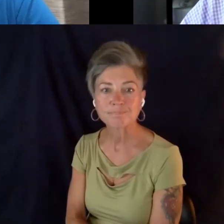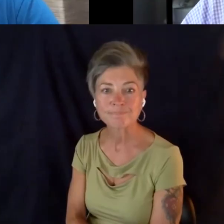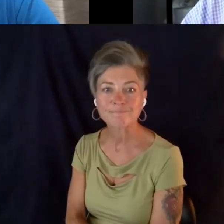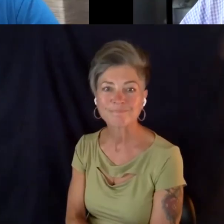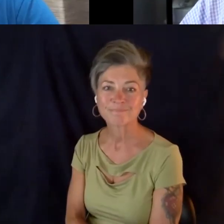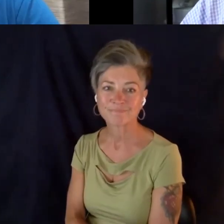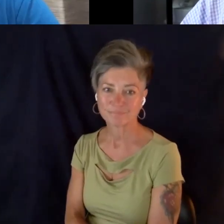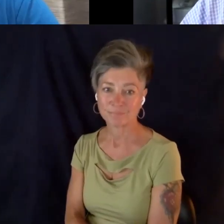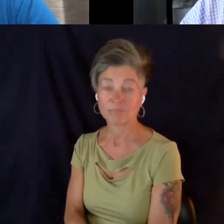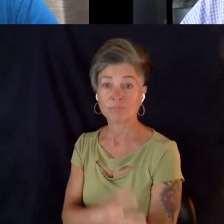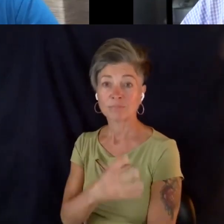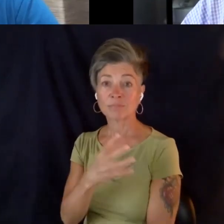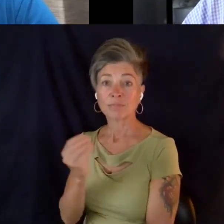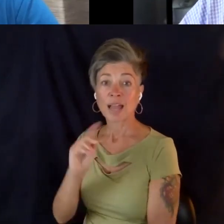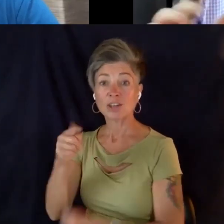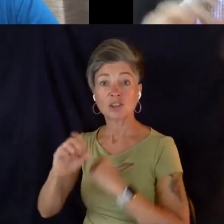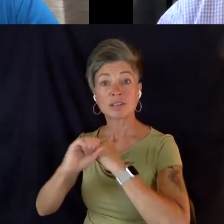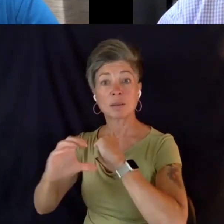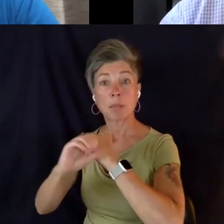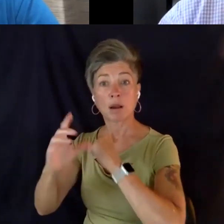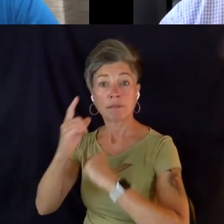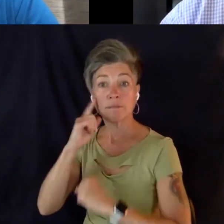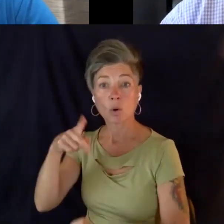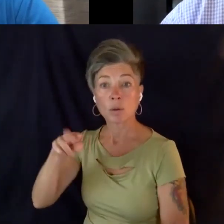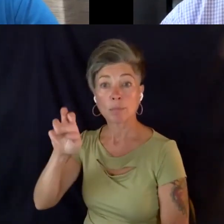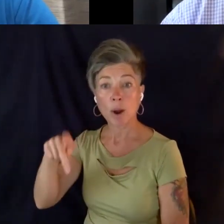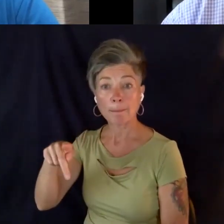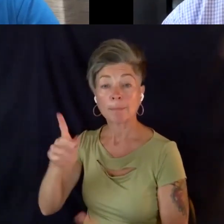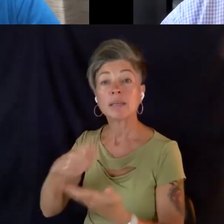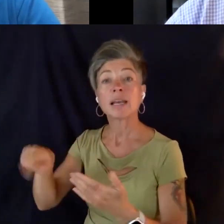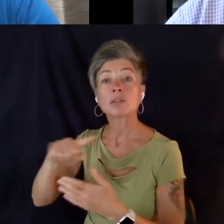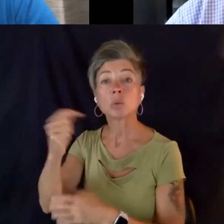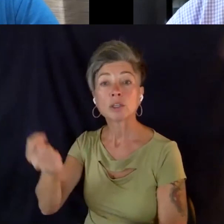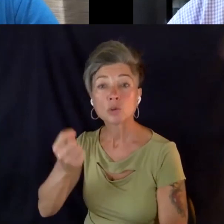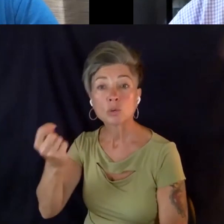And just the plug for PrEP, next week Tuesday, Dr. Andy Petroll's gonna talk to you